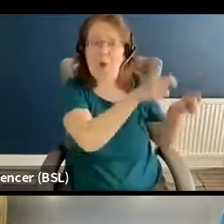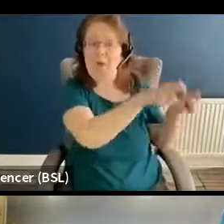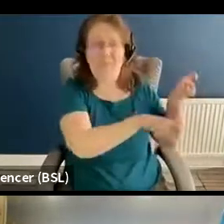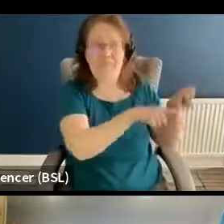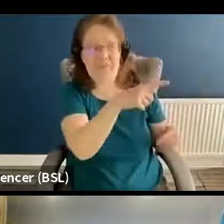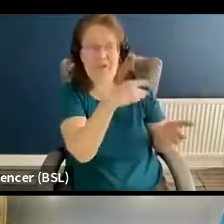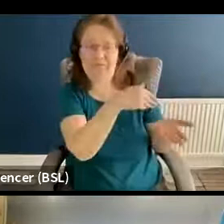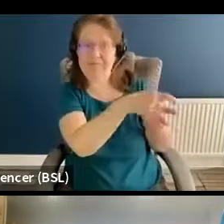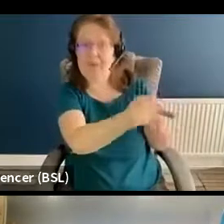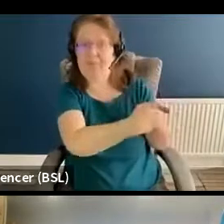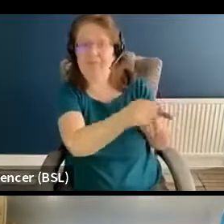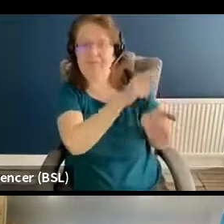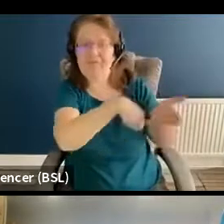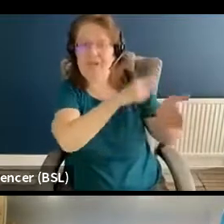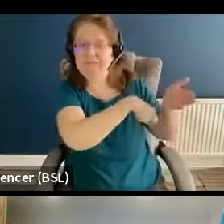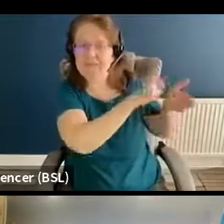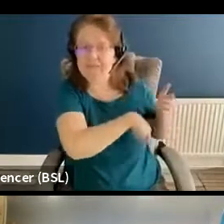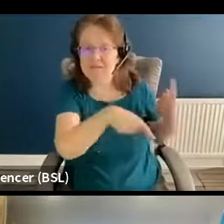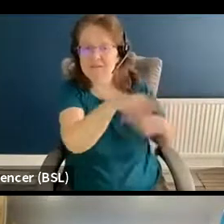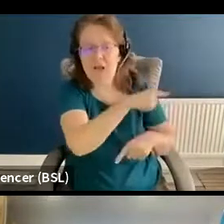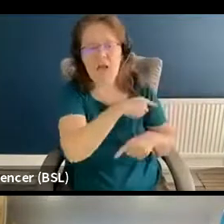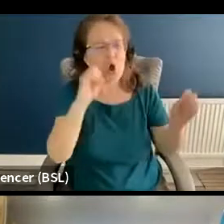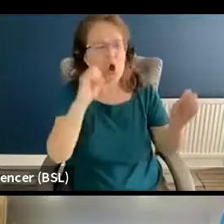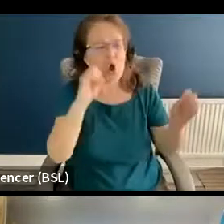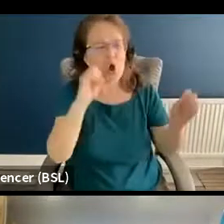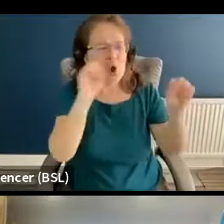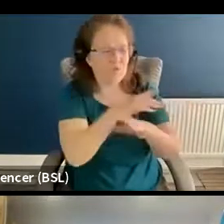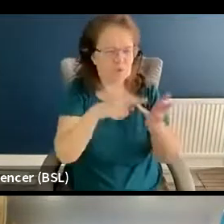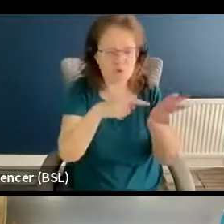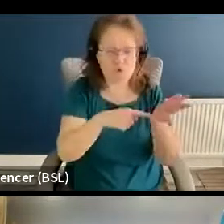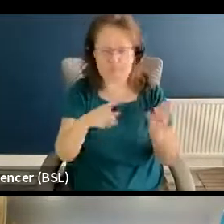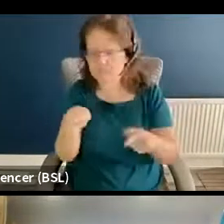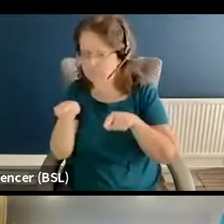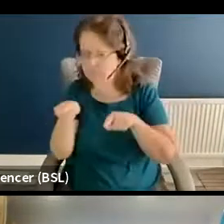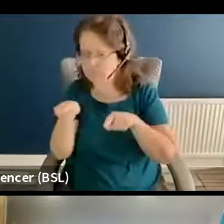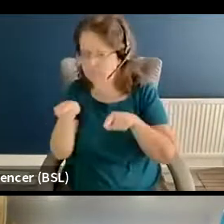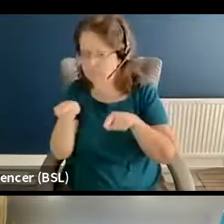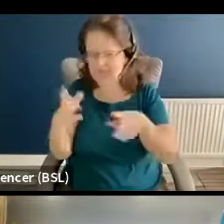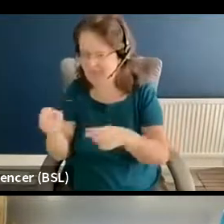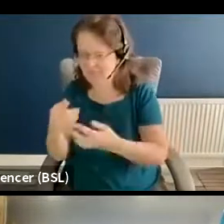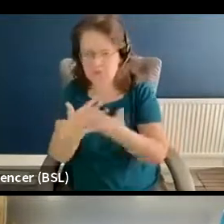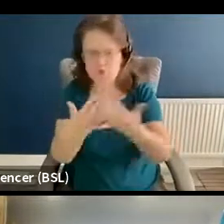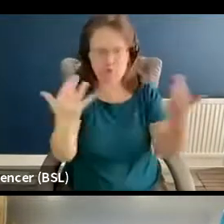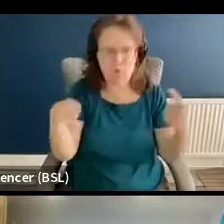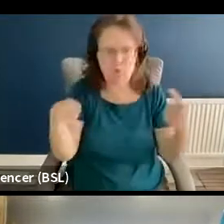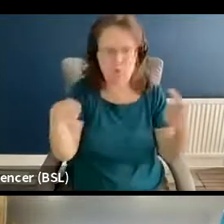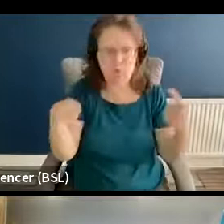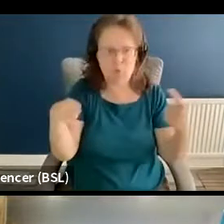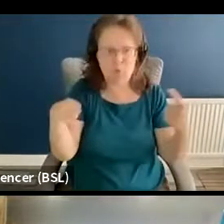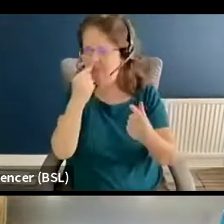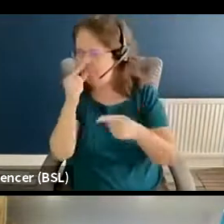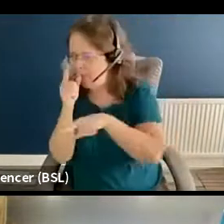confused between some of the really good tools that has possibilities. DQ has some possibilities,